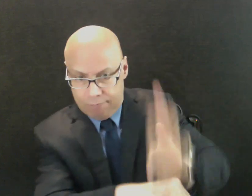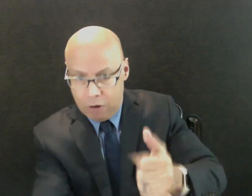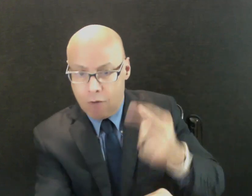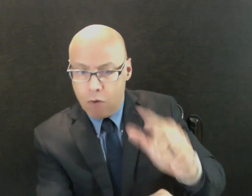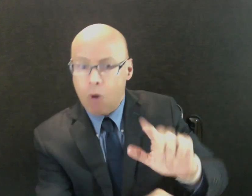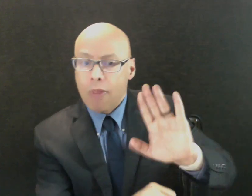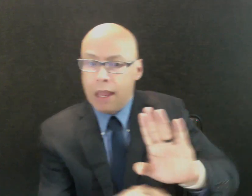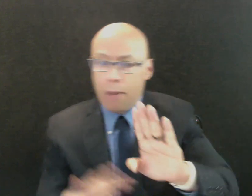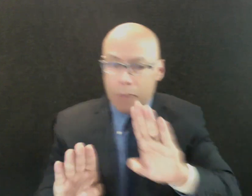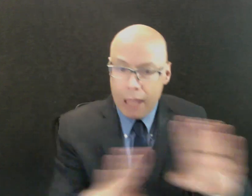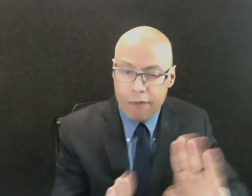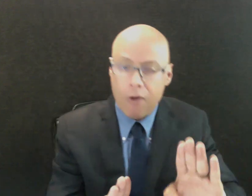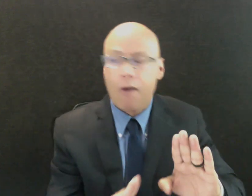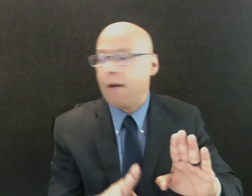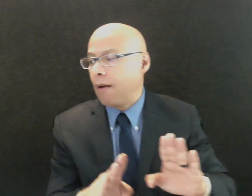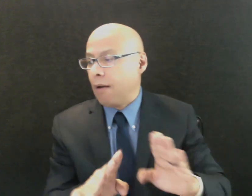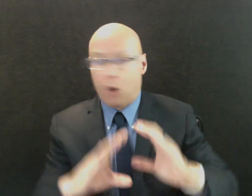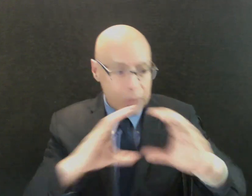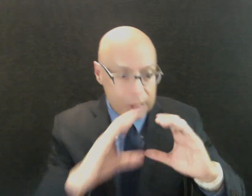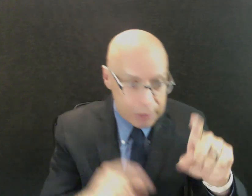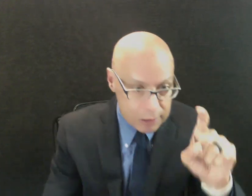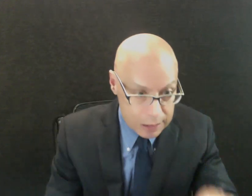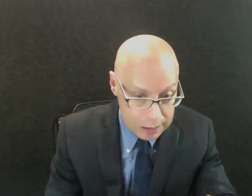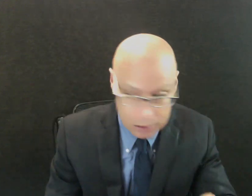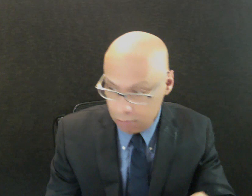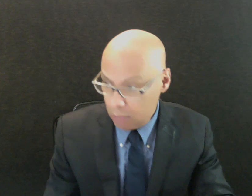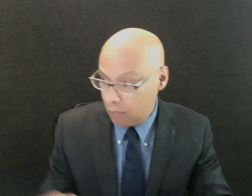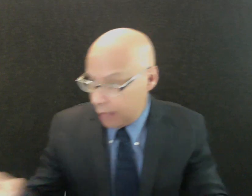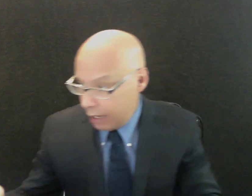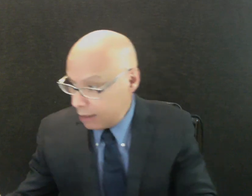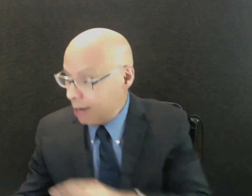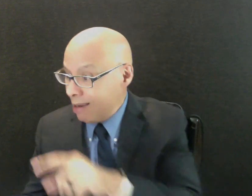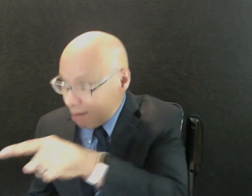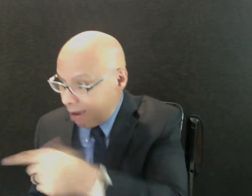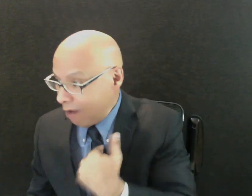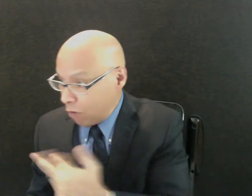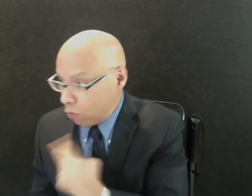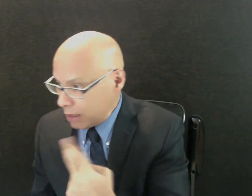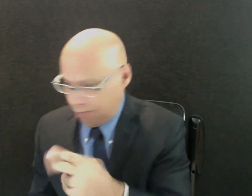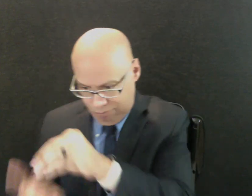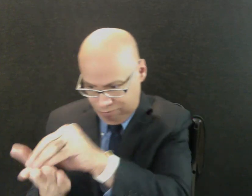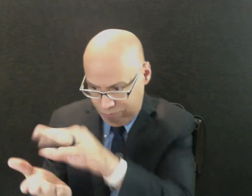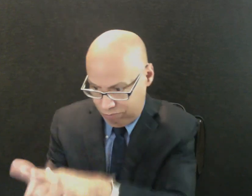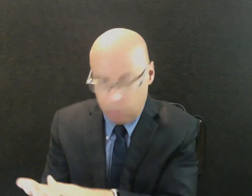communication or language needs that may present risks and 9. The child,